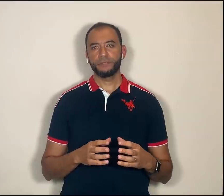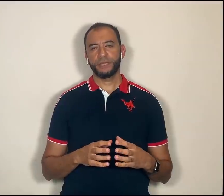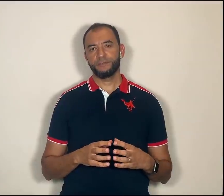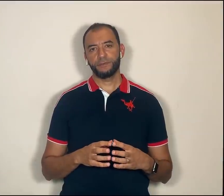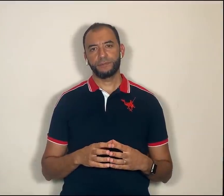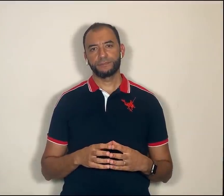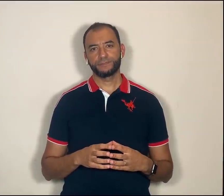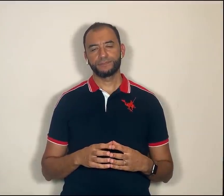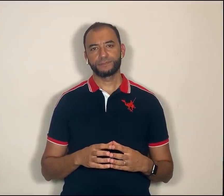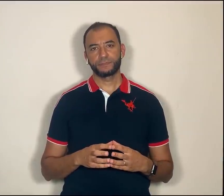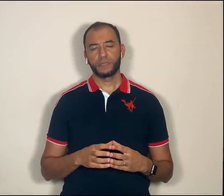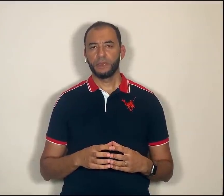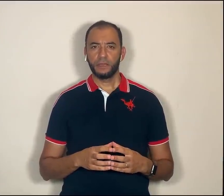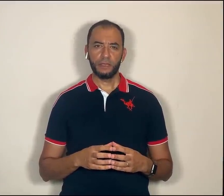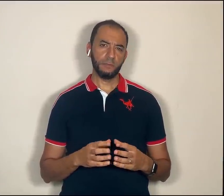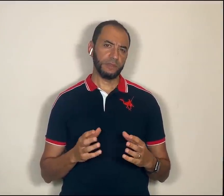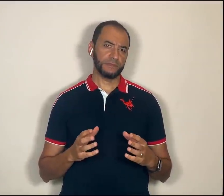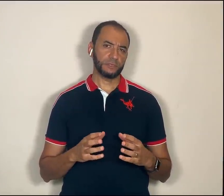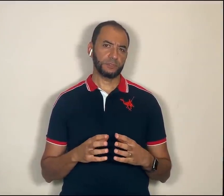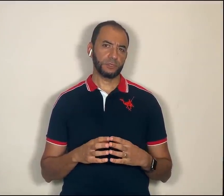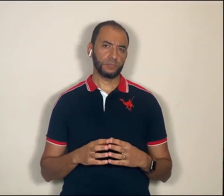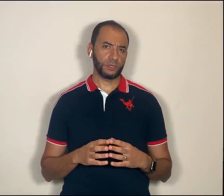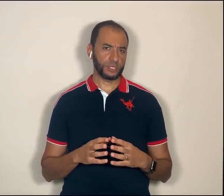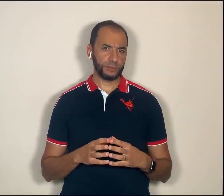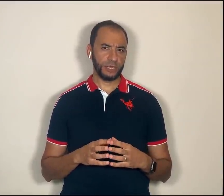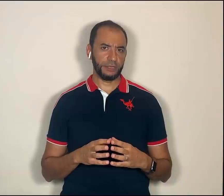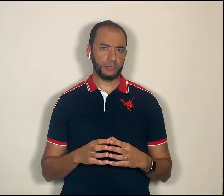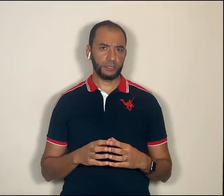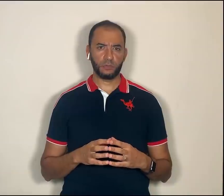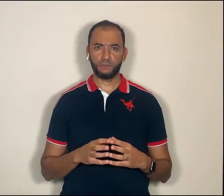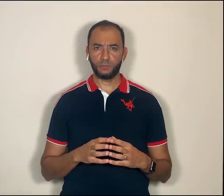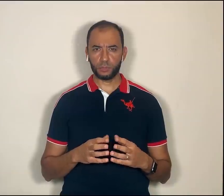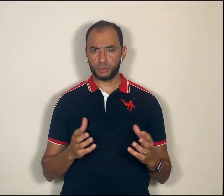Good day everyone! In previous episodes, we explained that one of the most